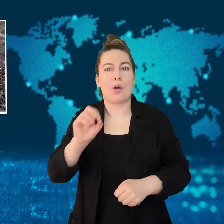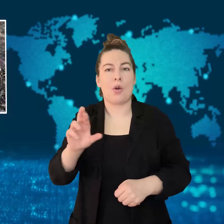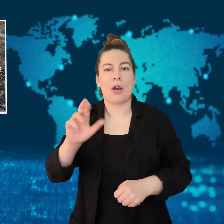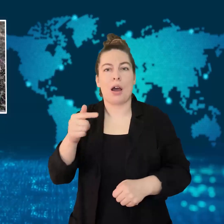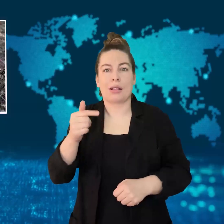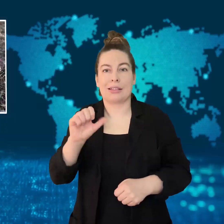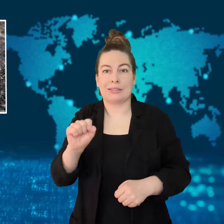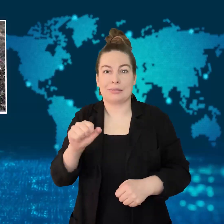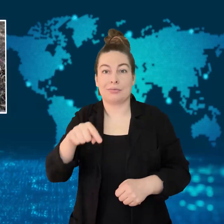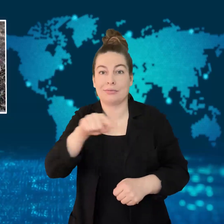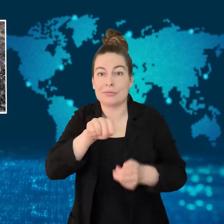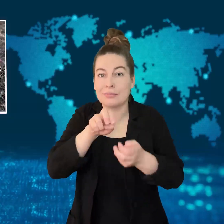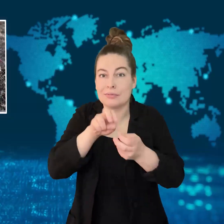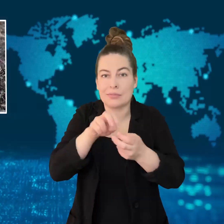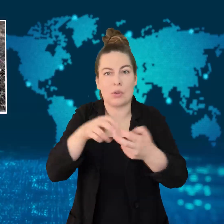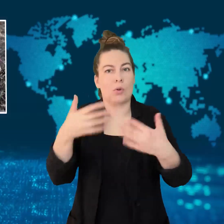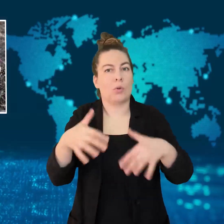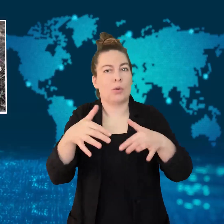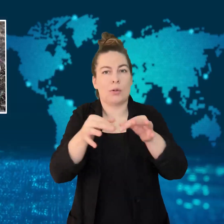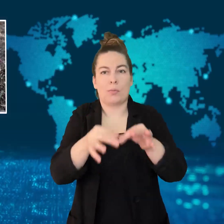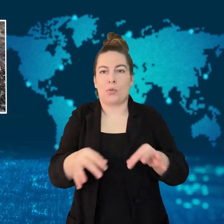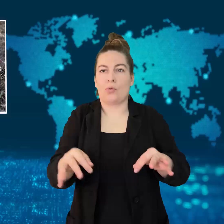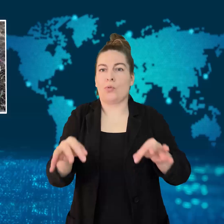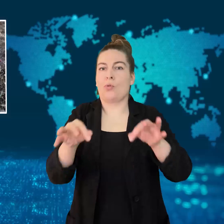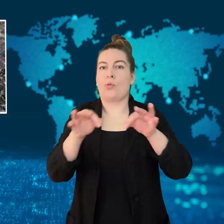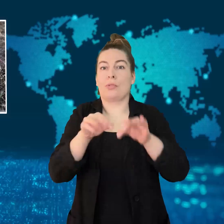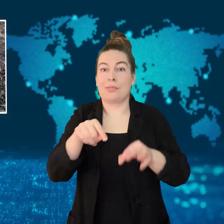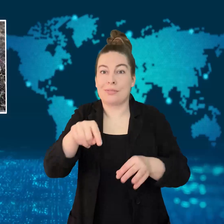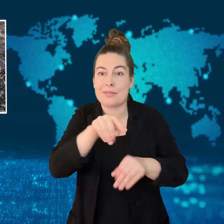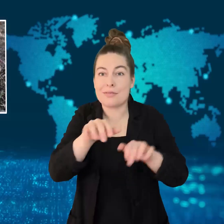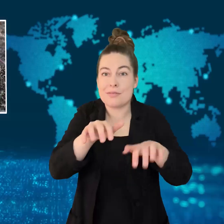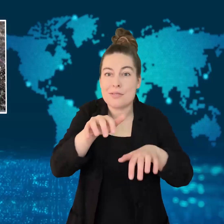The animals work in a grid system.